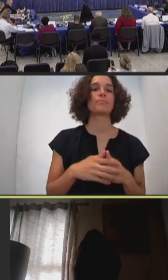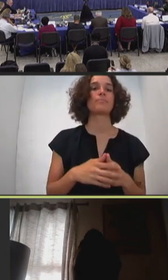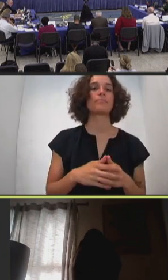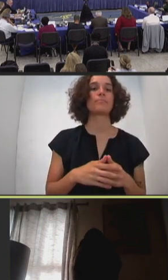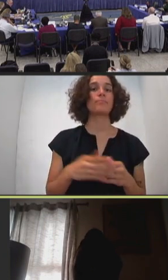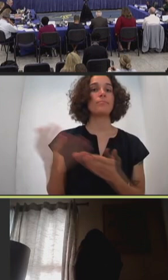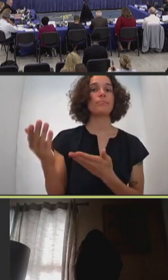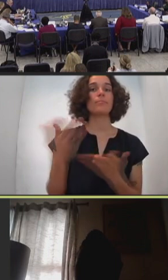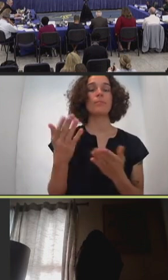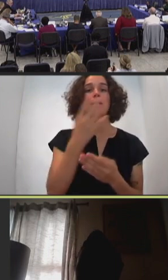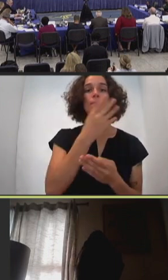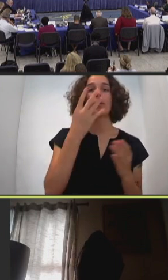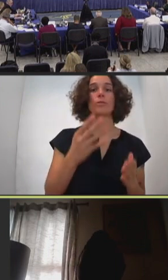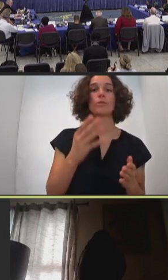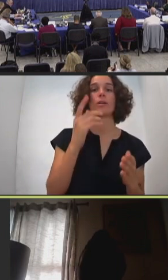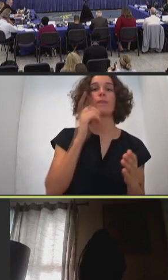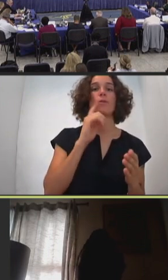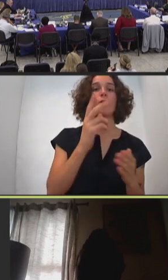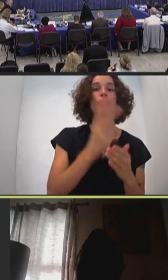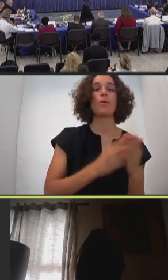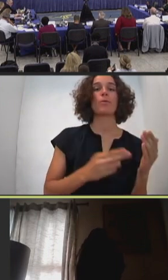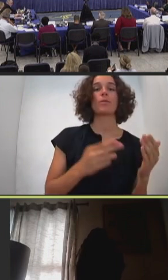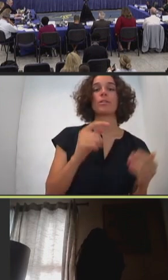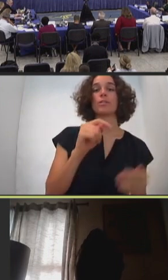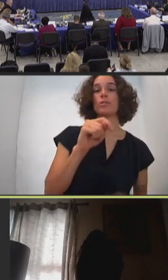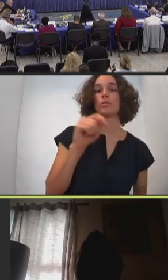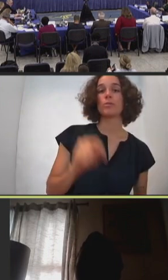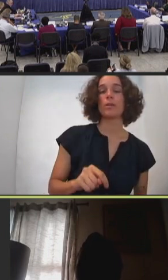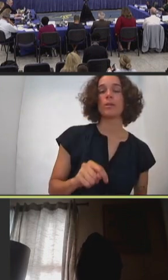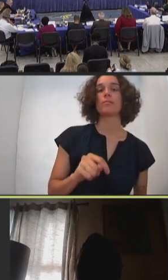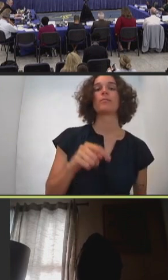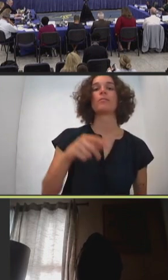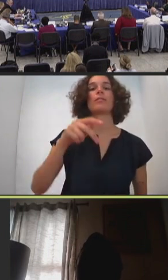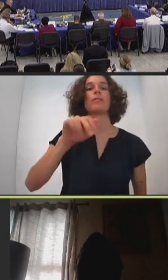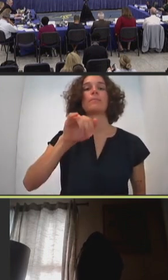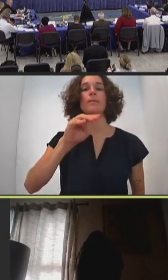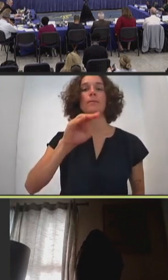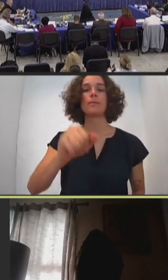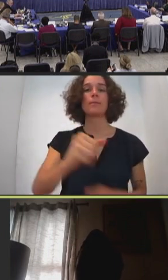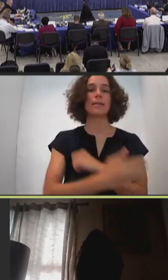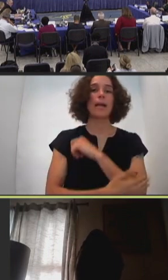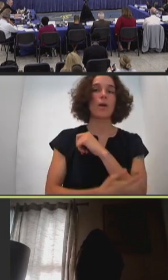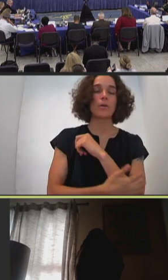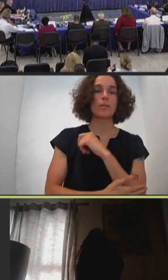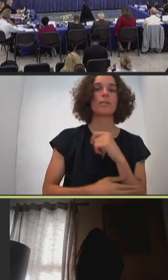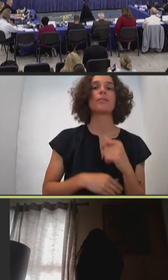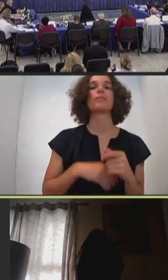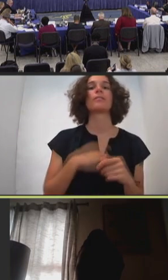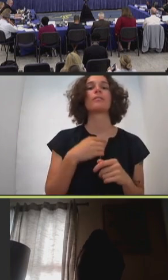in Tucson, as well as the Pima County and in their destination communities throughout the